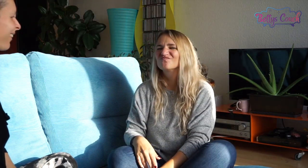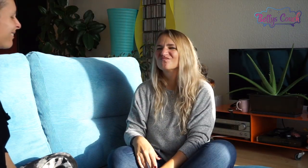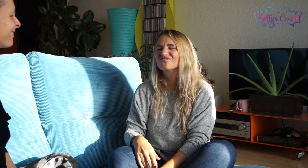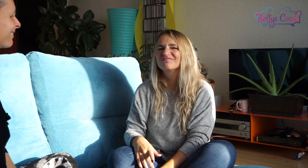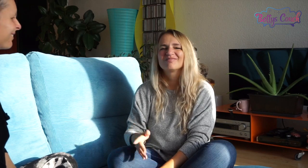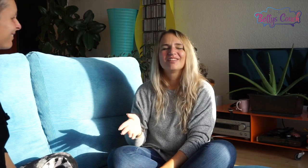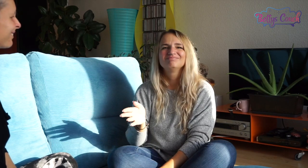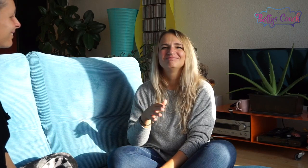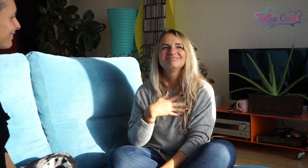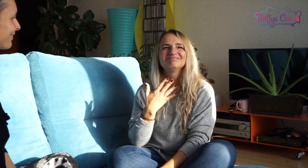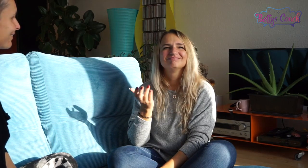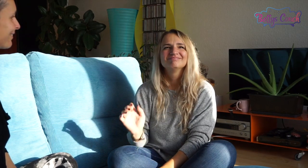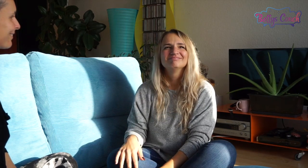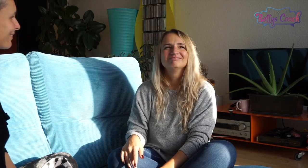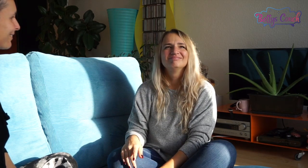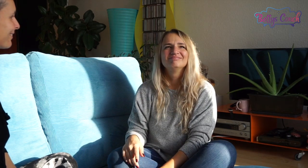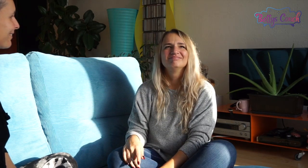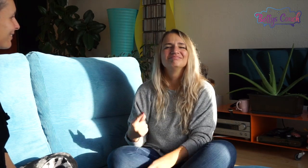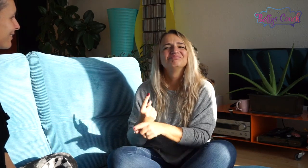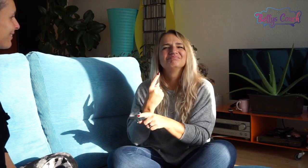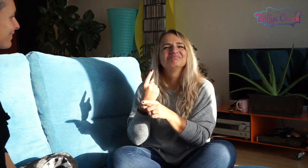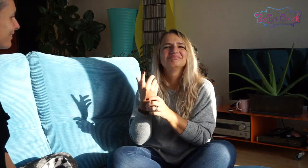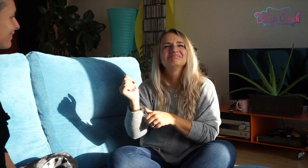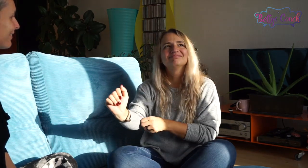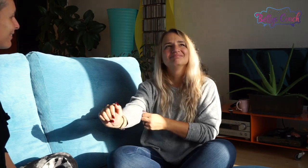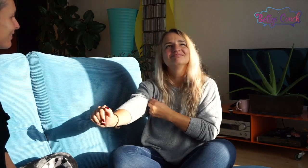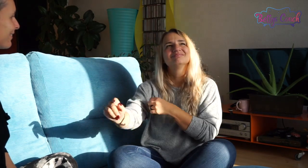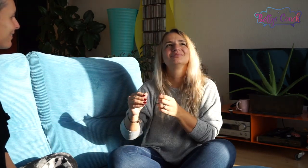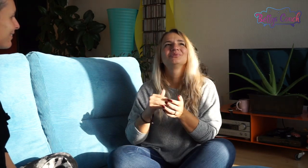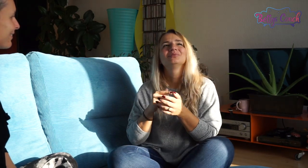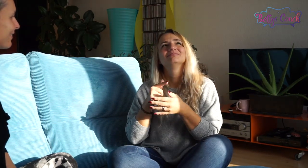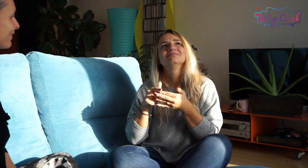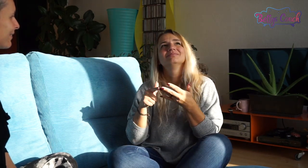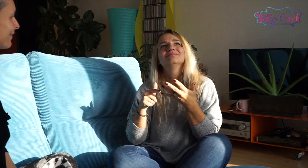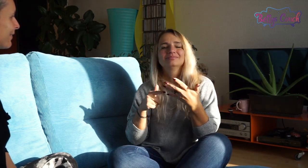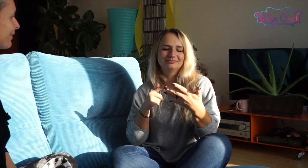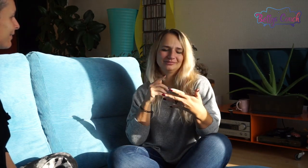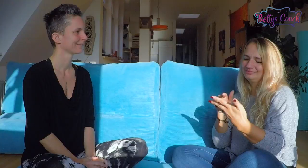Ja, what else... Hm, what I've already listed ...